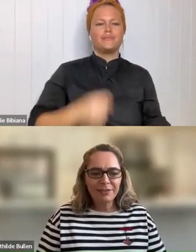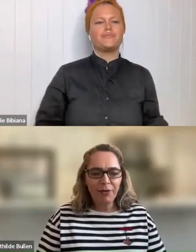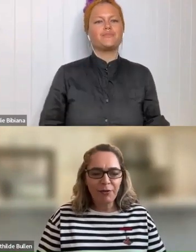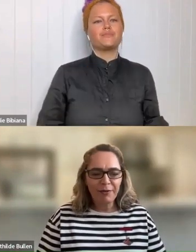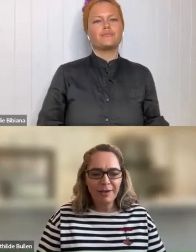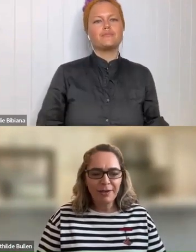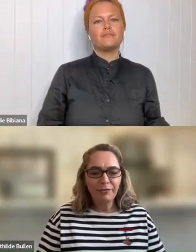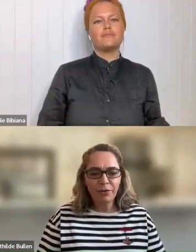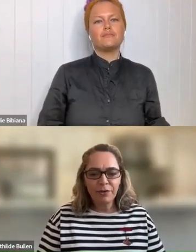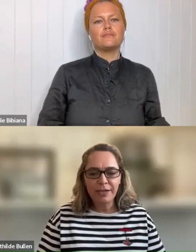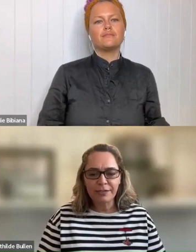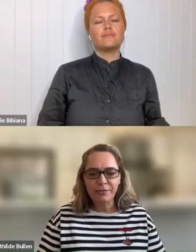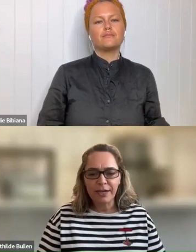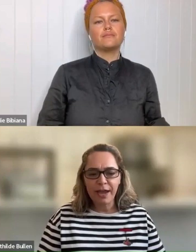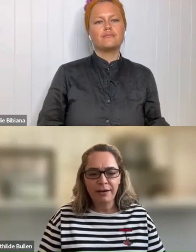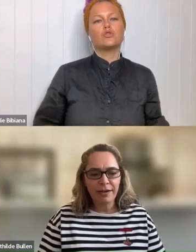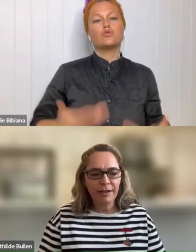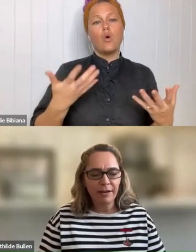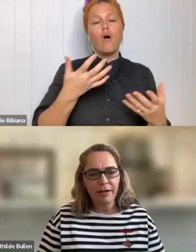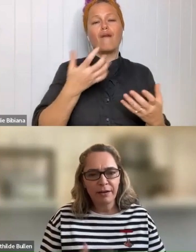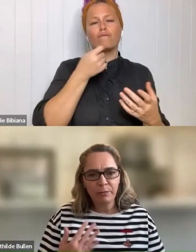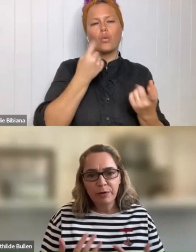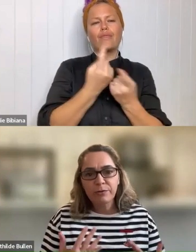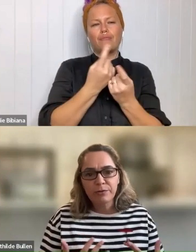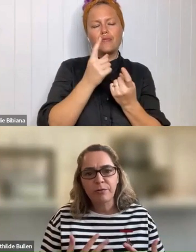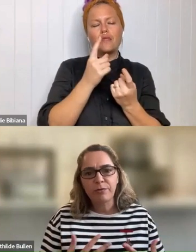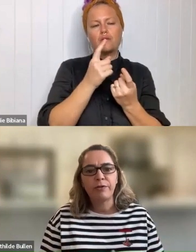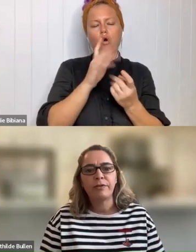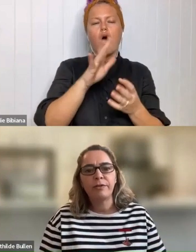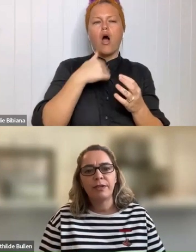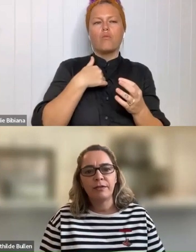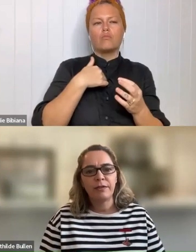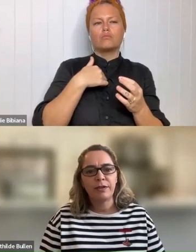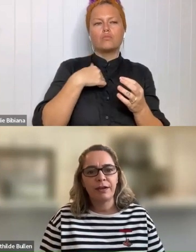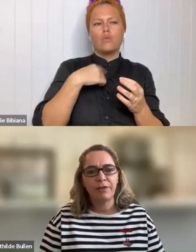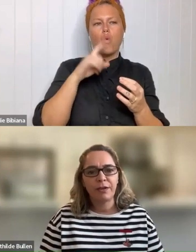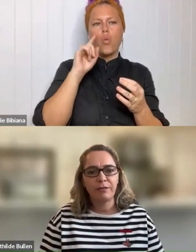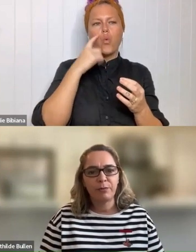So a few things, really. And I will draw on the NAVA kind of